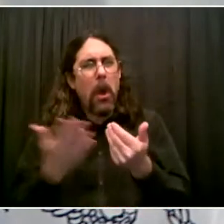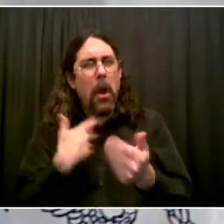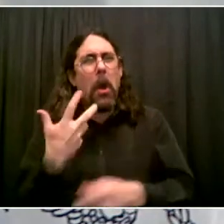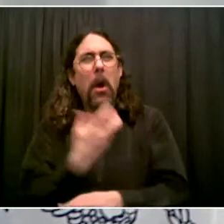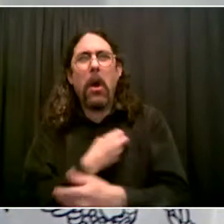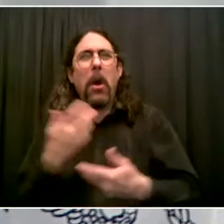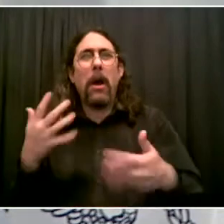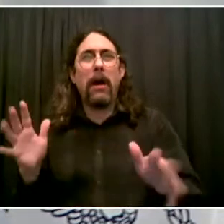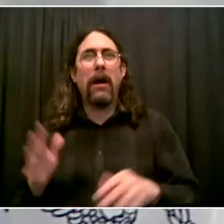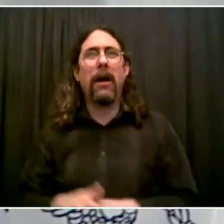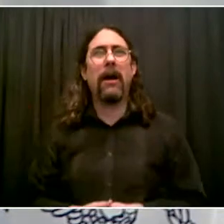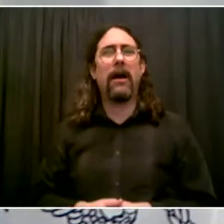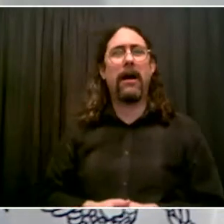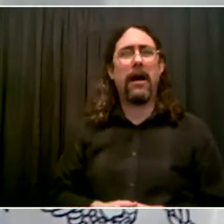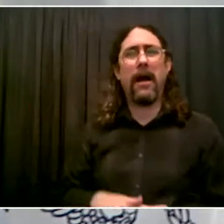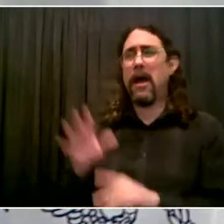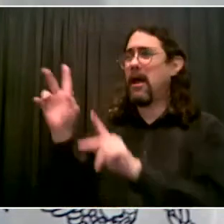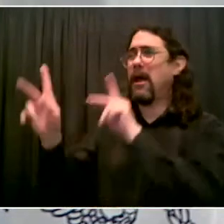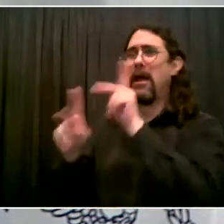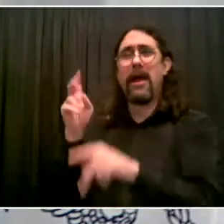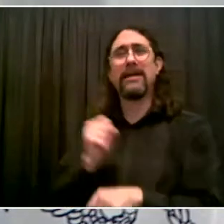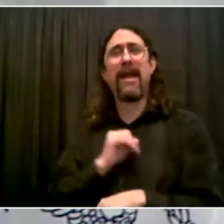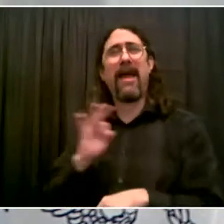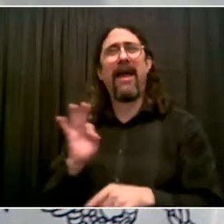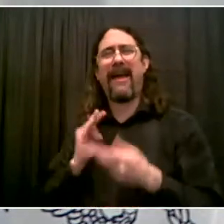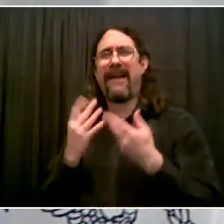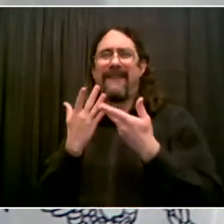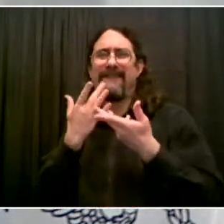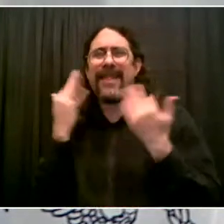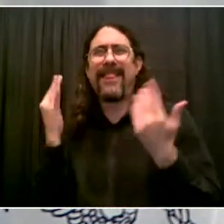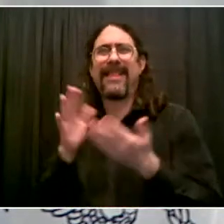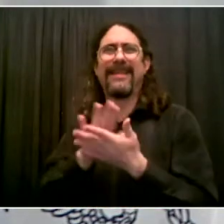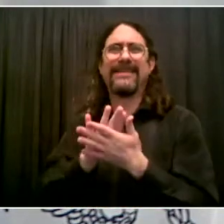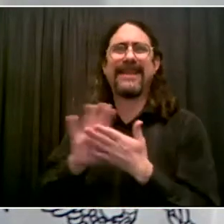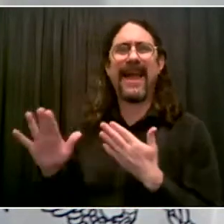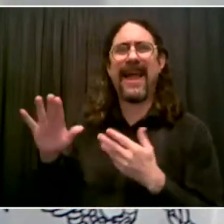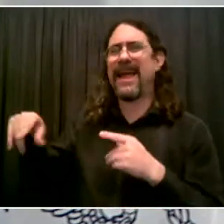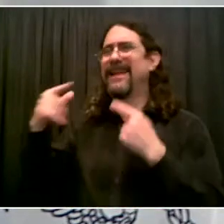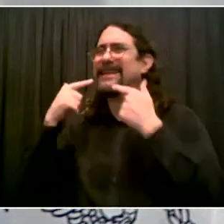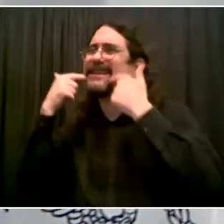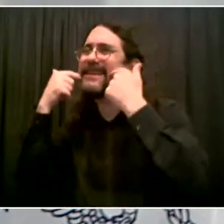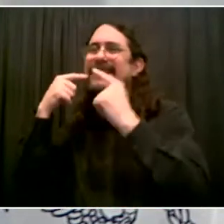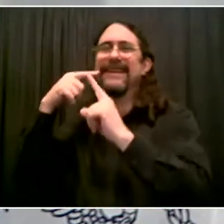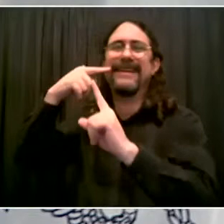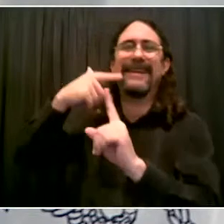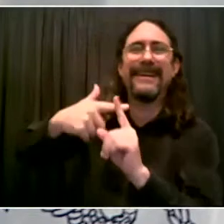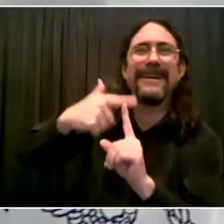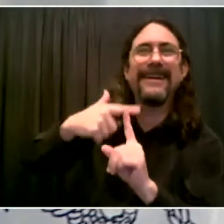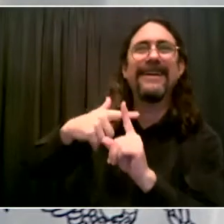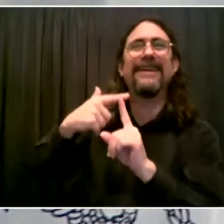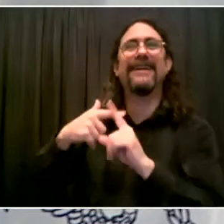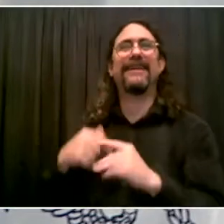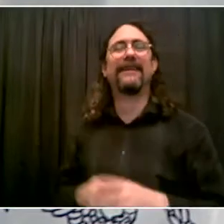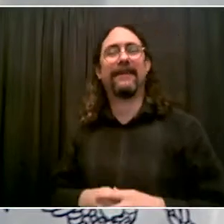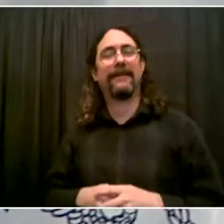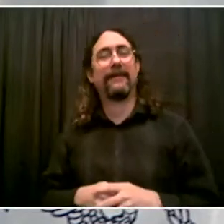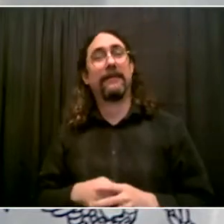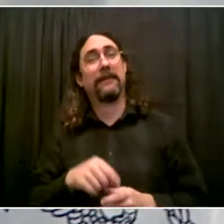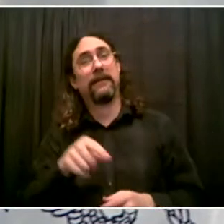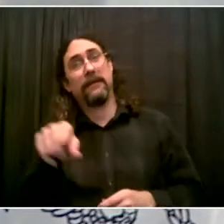YESTERDAY.